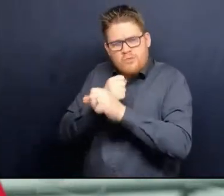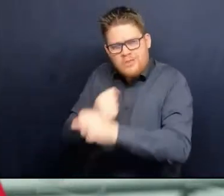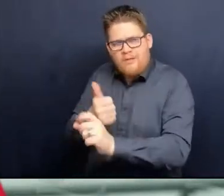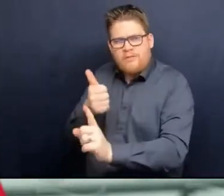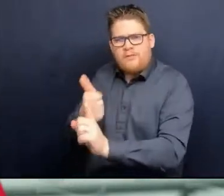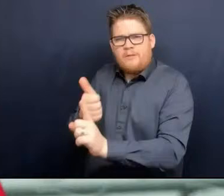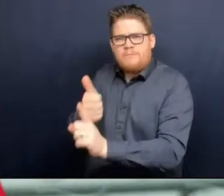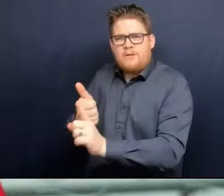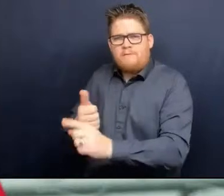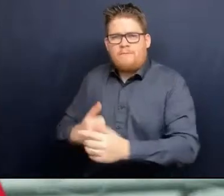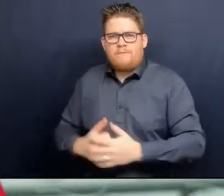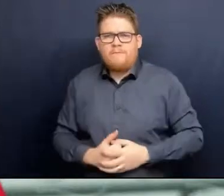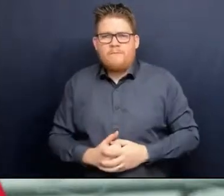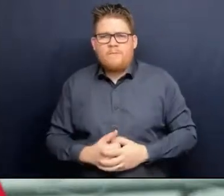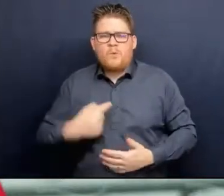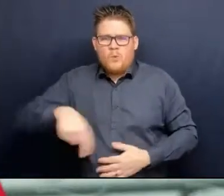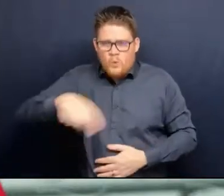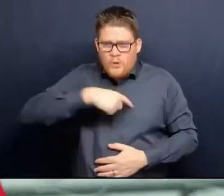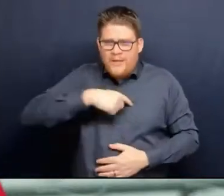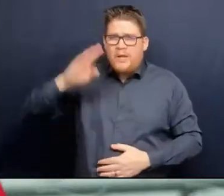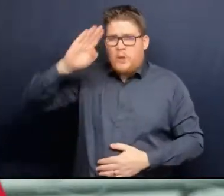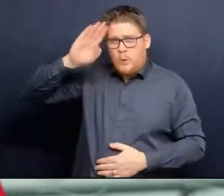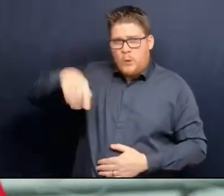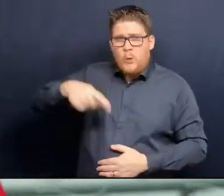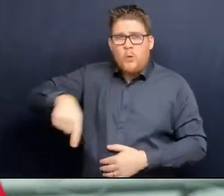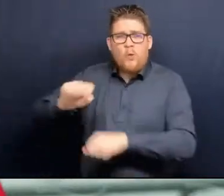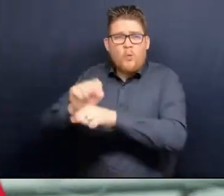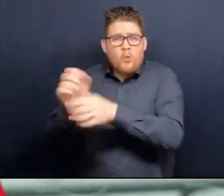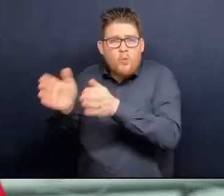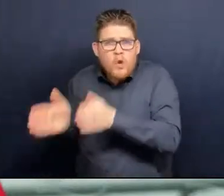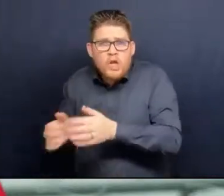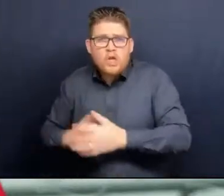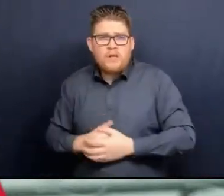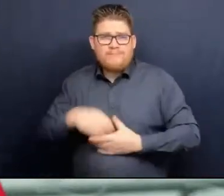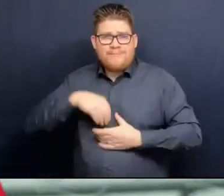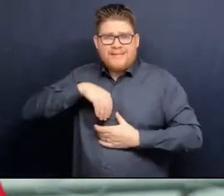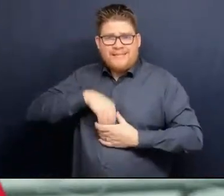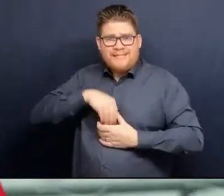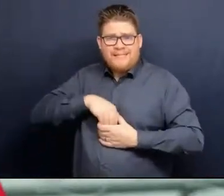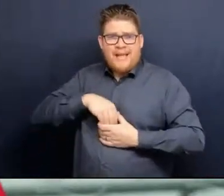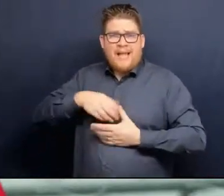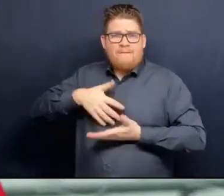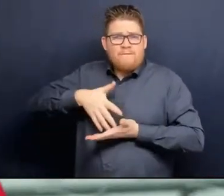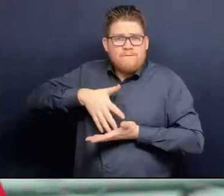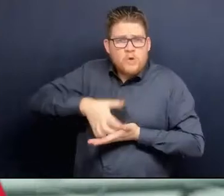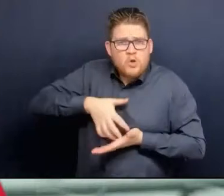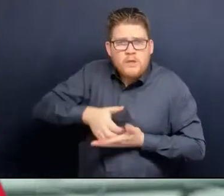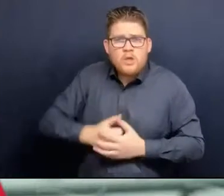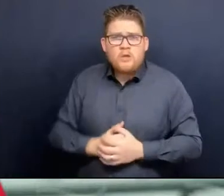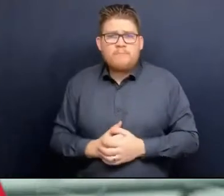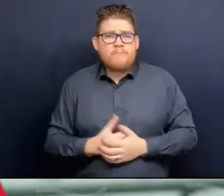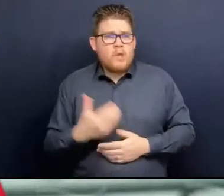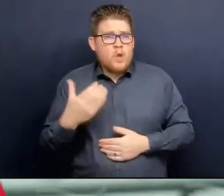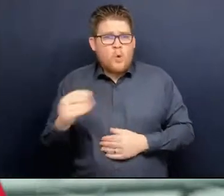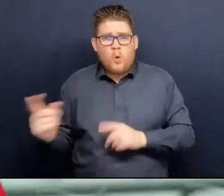workplaces, people in our social networks who are immune compromised who are older who we